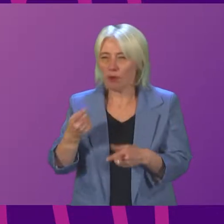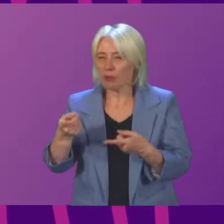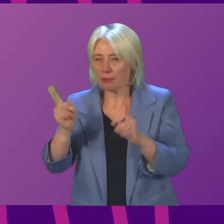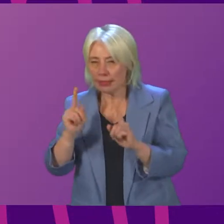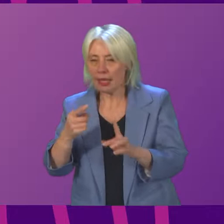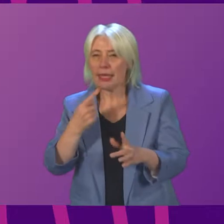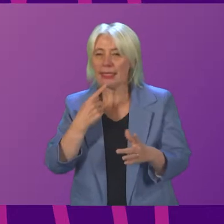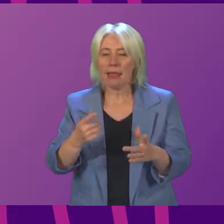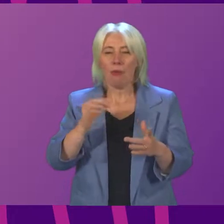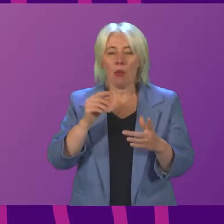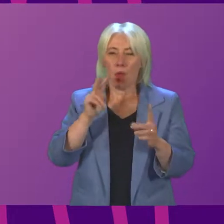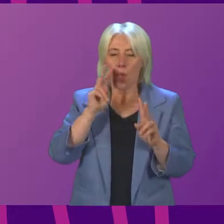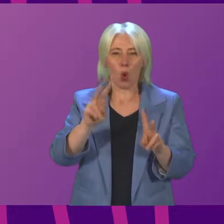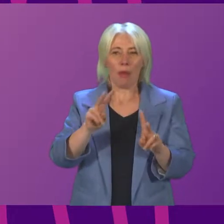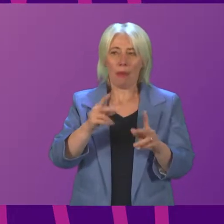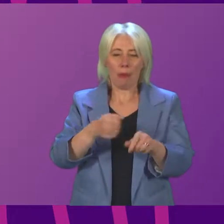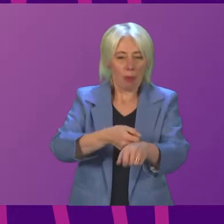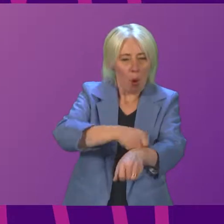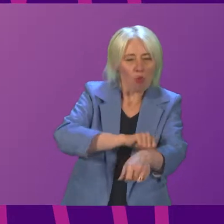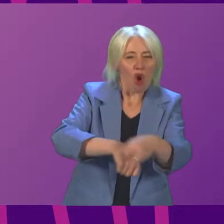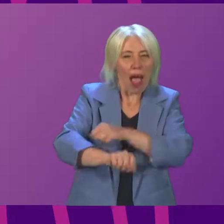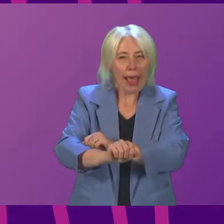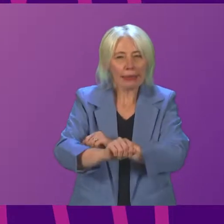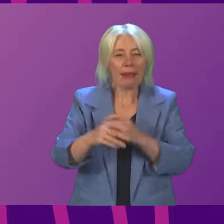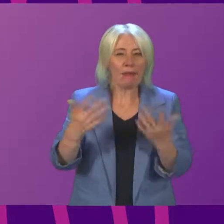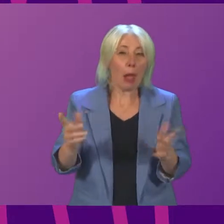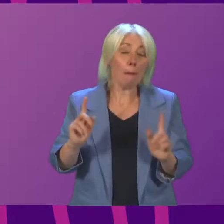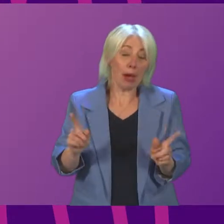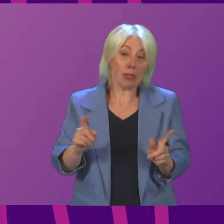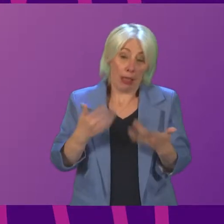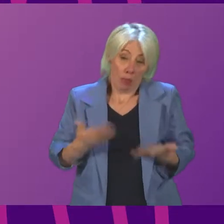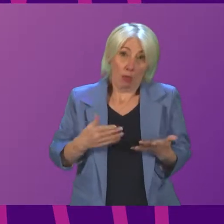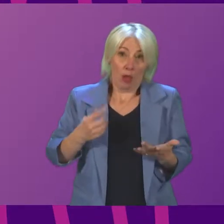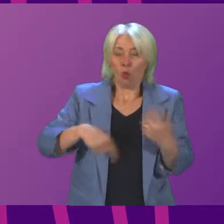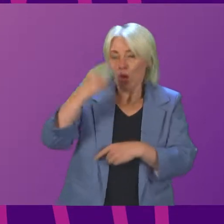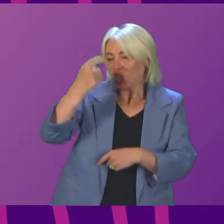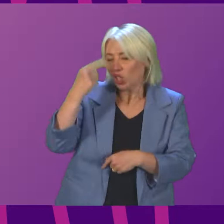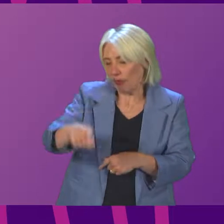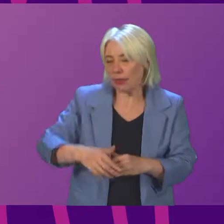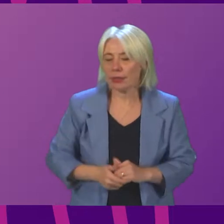look to take a more proactive approach, and we are currently considering that.